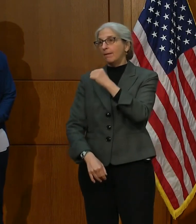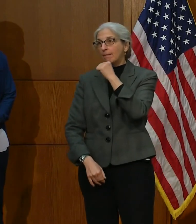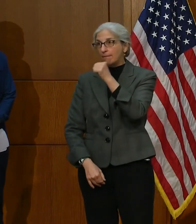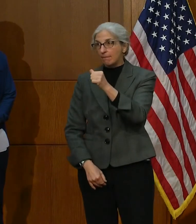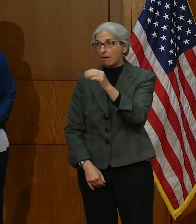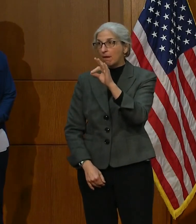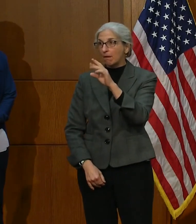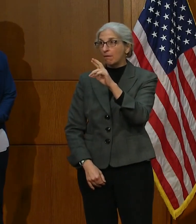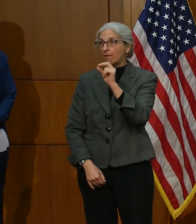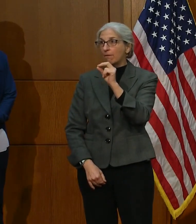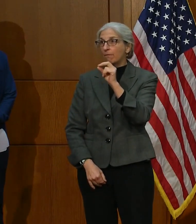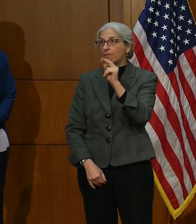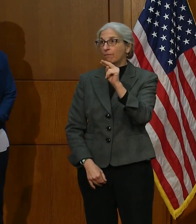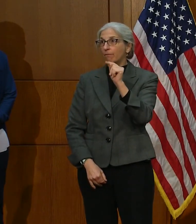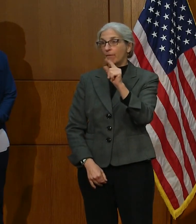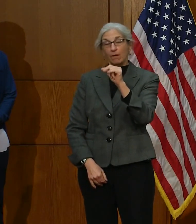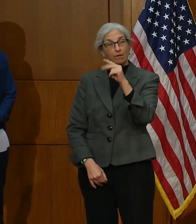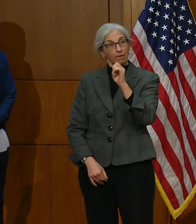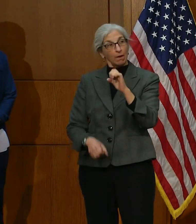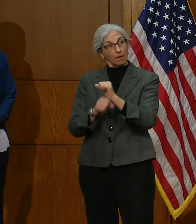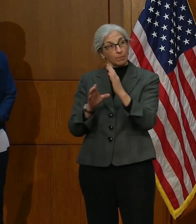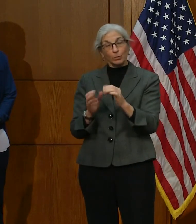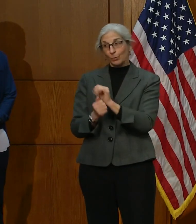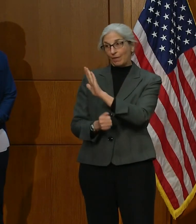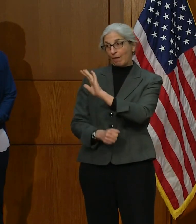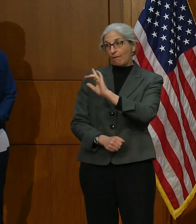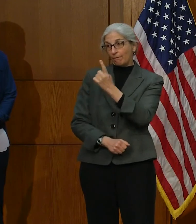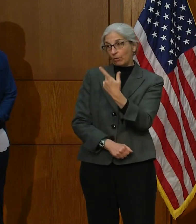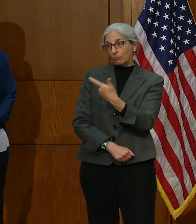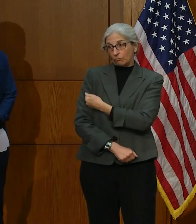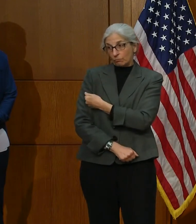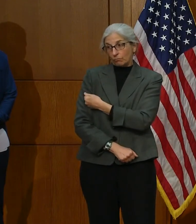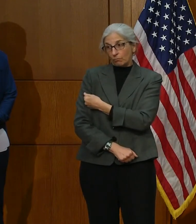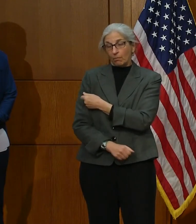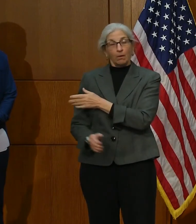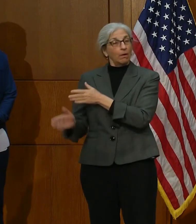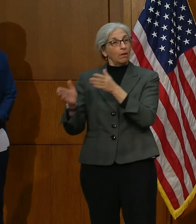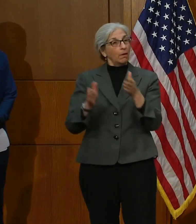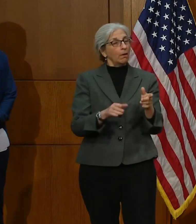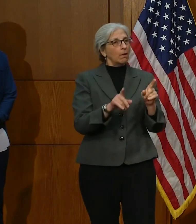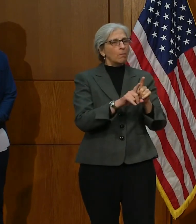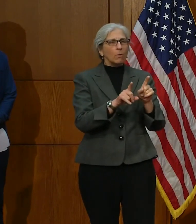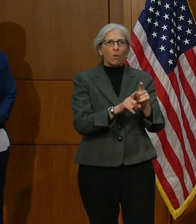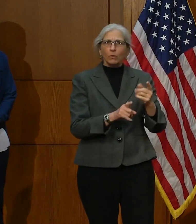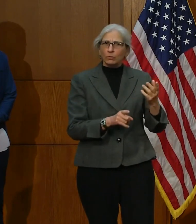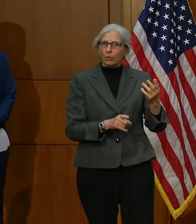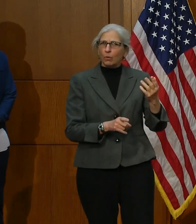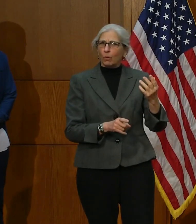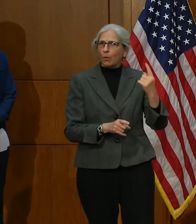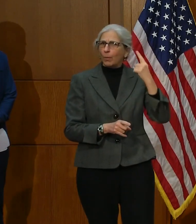SYSTEMS HAVE VACCINATED. NON FRONTLINE EMPLOYEES WITH THEIR